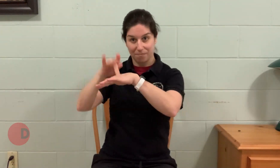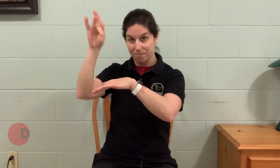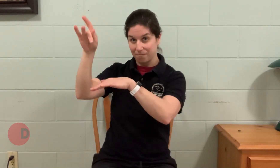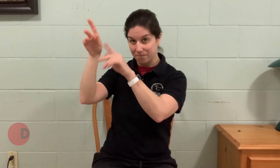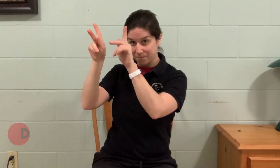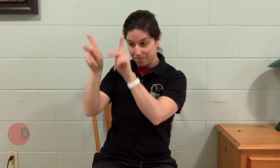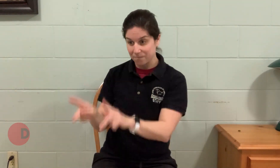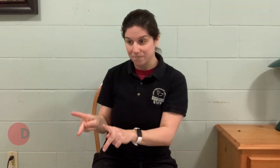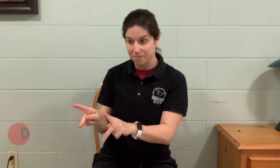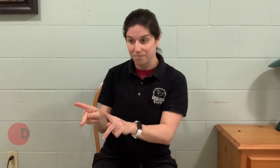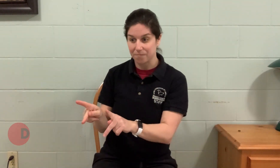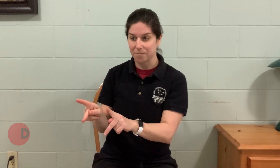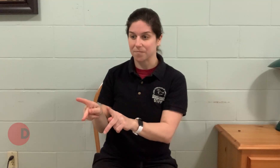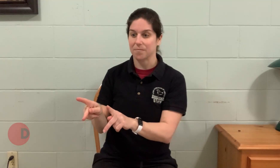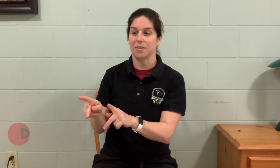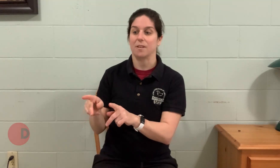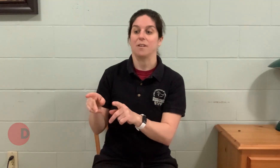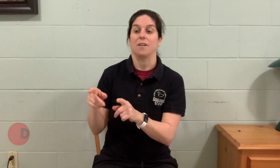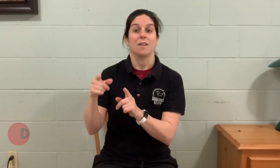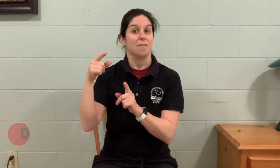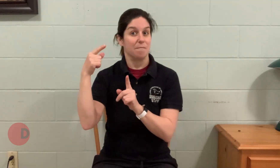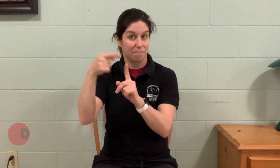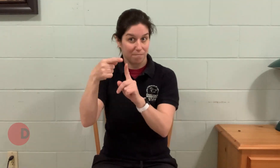they touch their client,